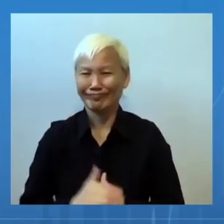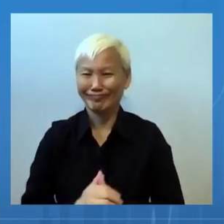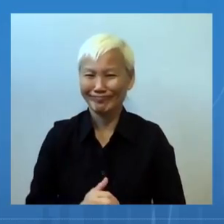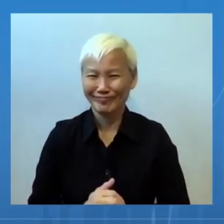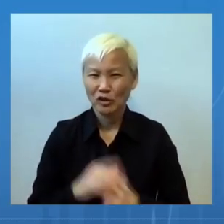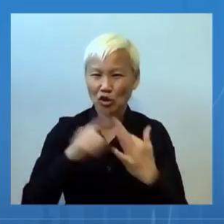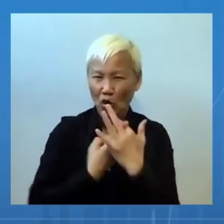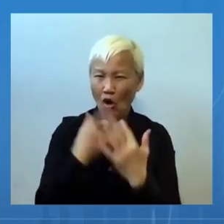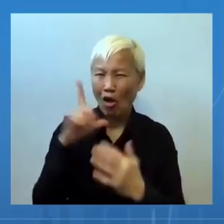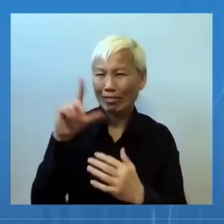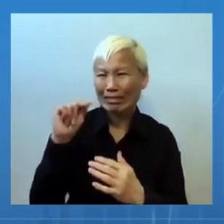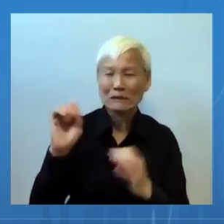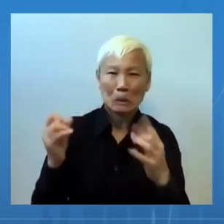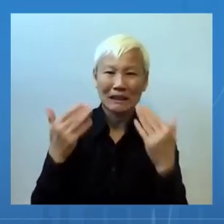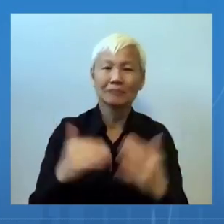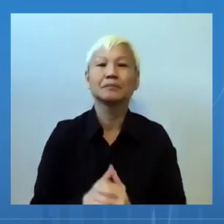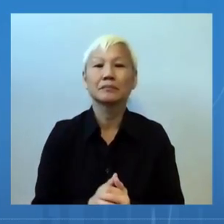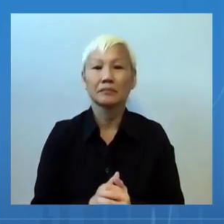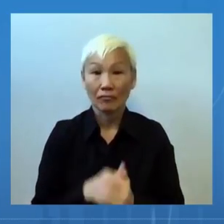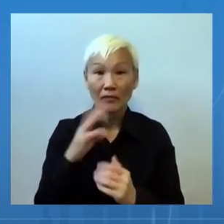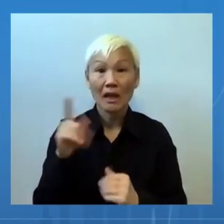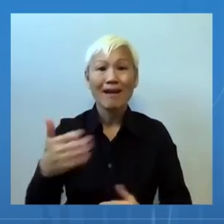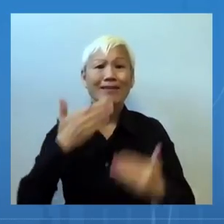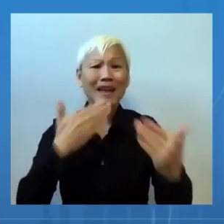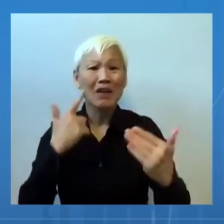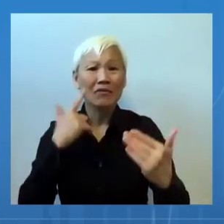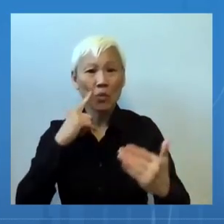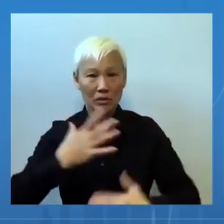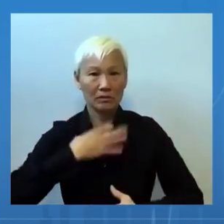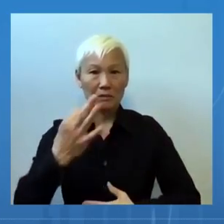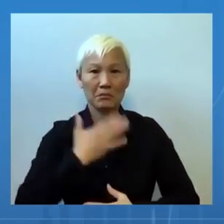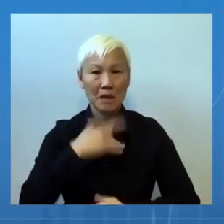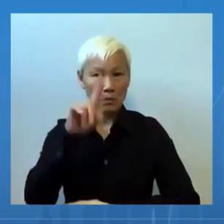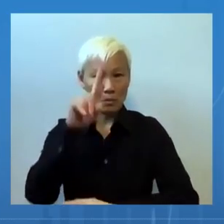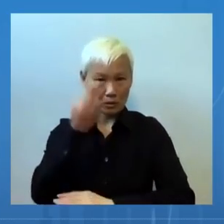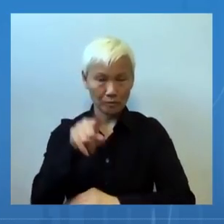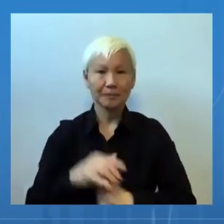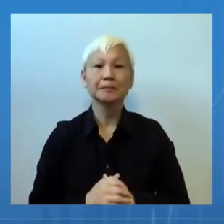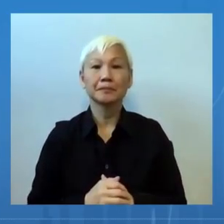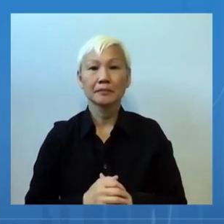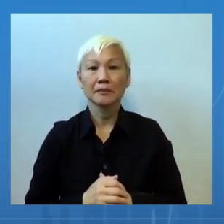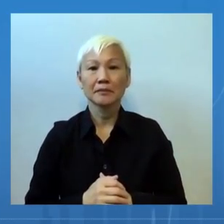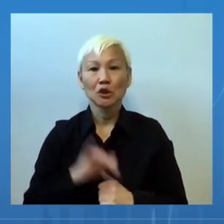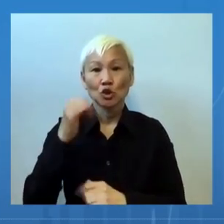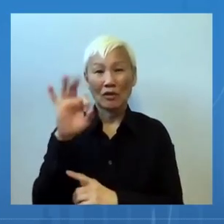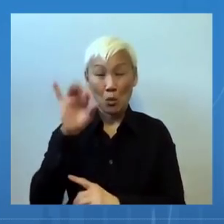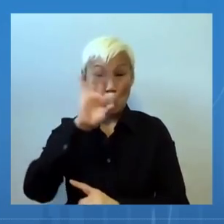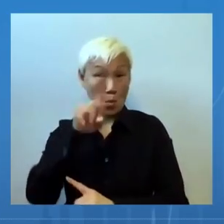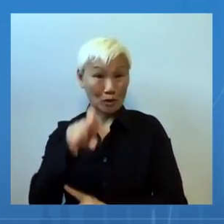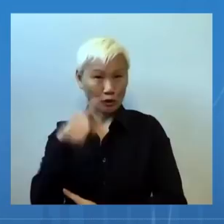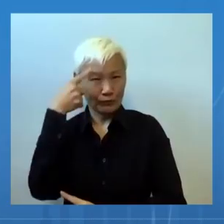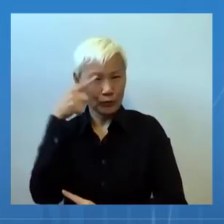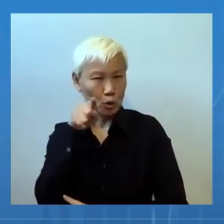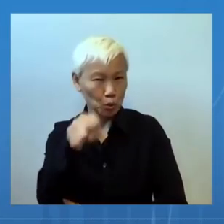The Press: Hi, thanks for taking my question. So, Jeff, this question is for you. Can you say exactly how many pediatric vaccine doses will be available,